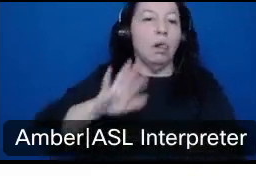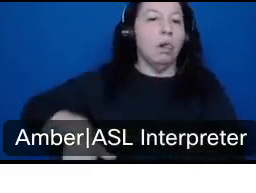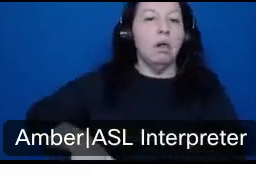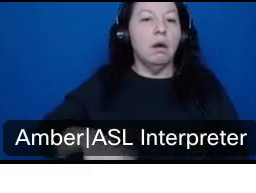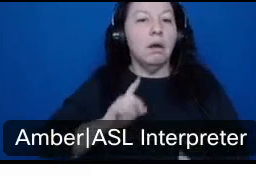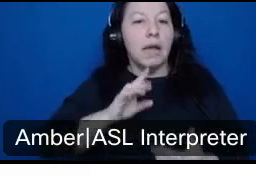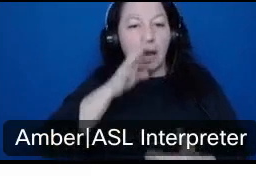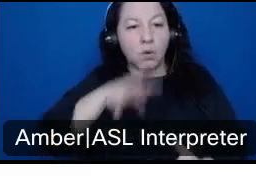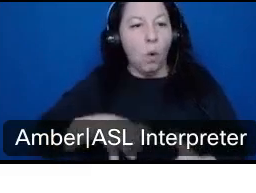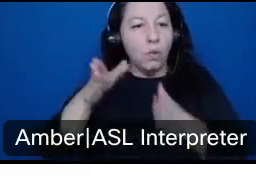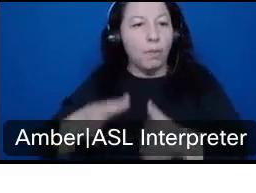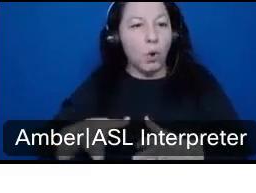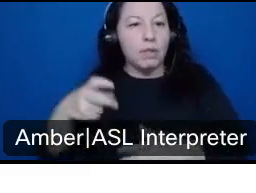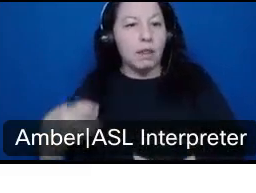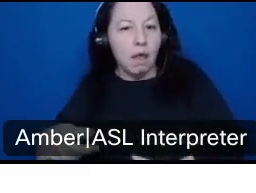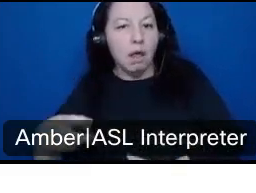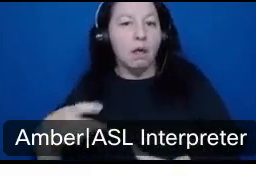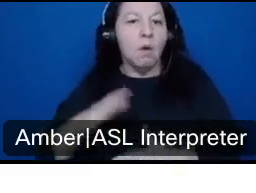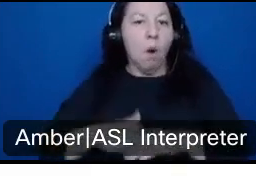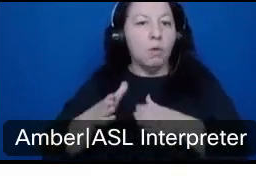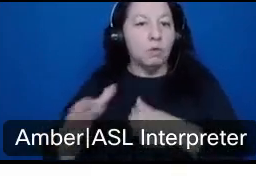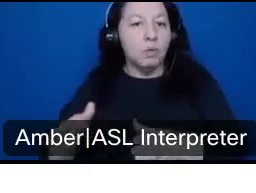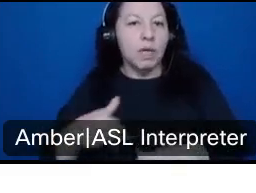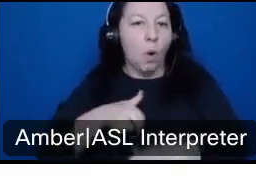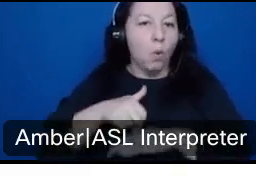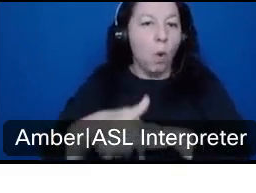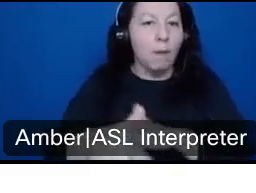See, what we can do try to make their life better.